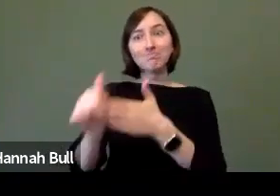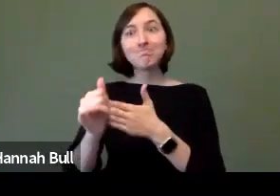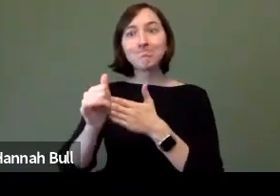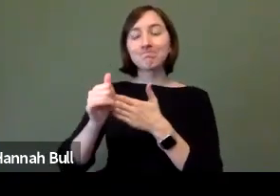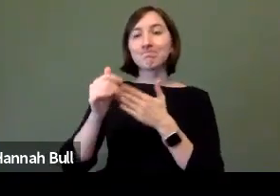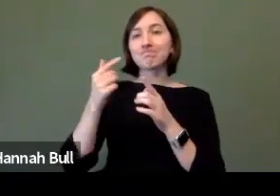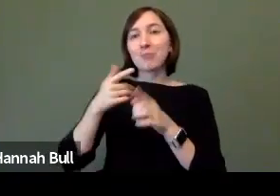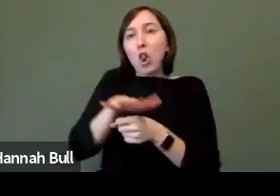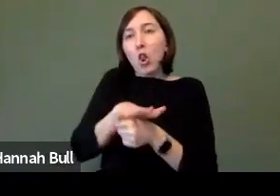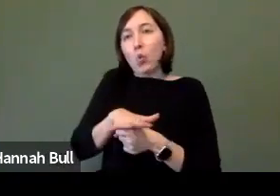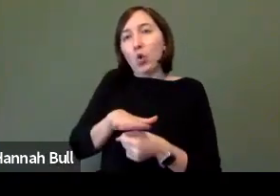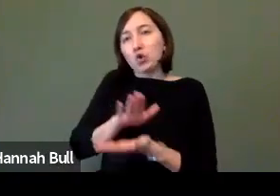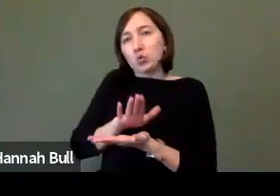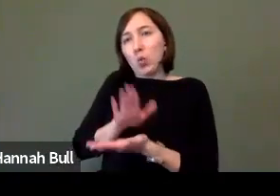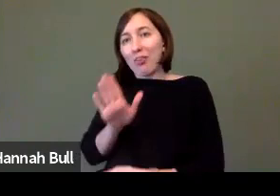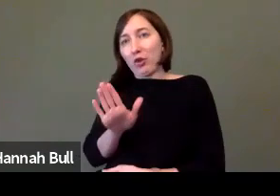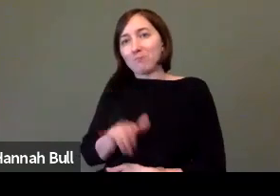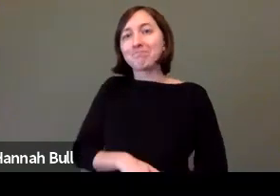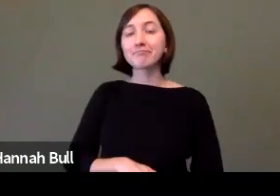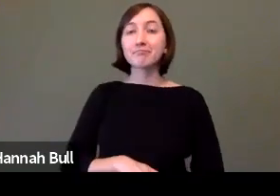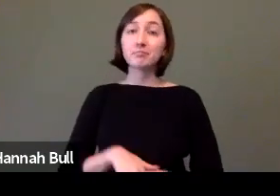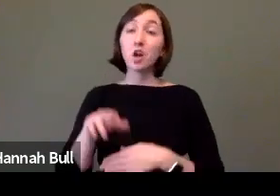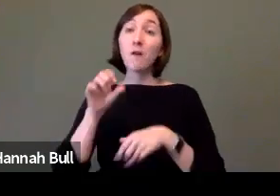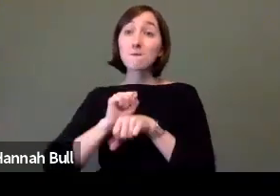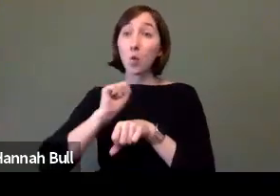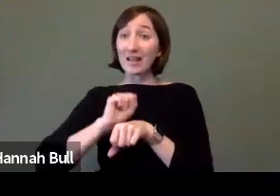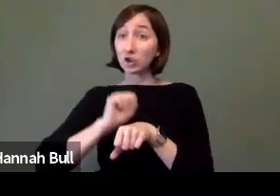And the Vocational Rehabilitation agency that is here in Georgia